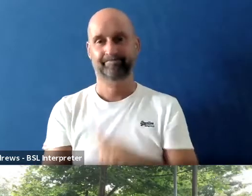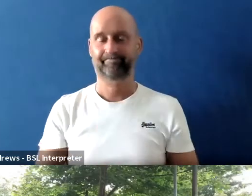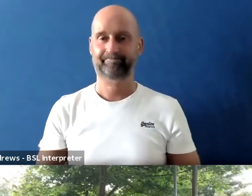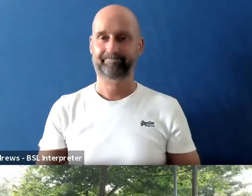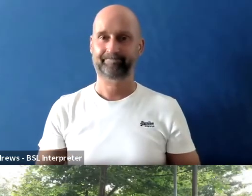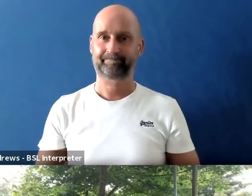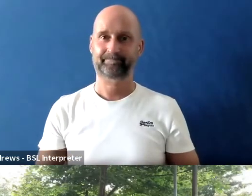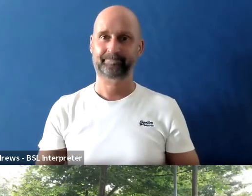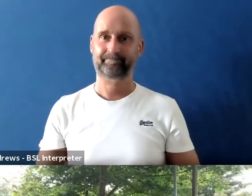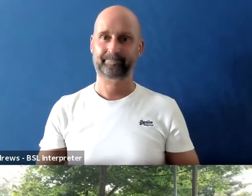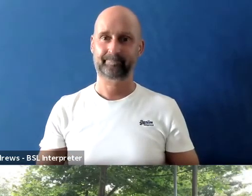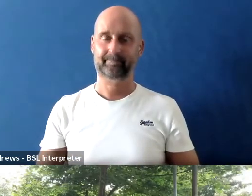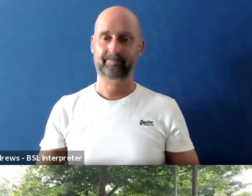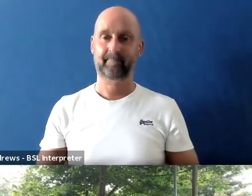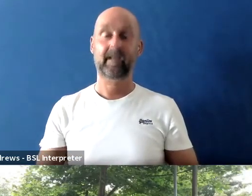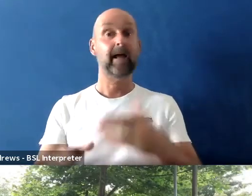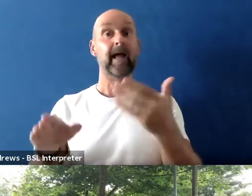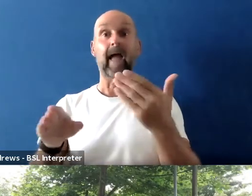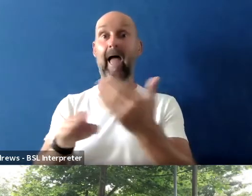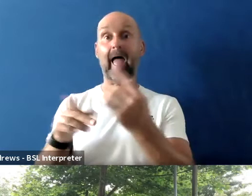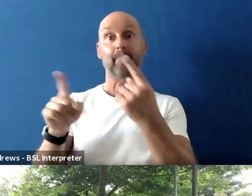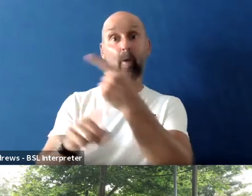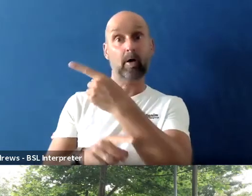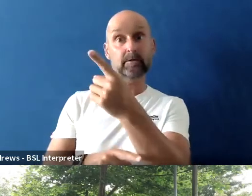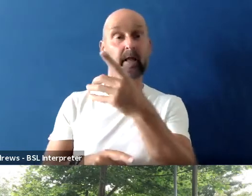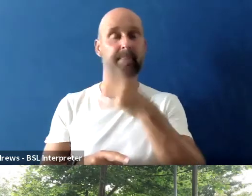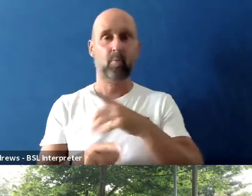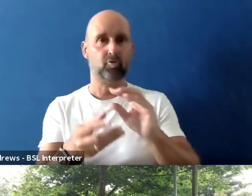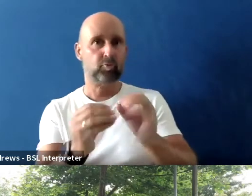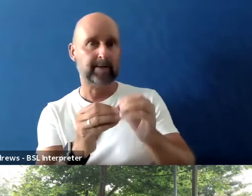Employers are crying out for creative and critical thinkers, and those who can work